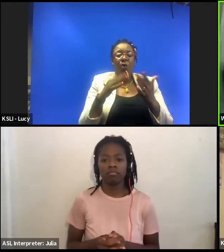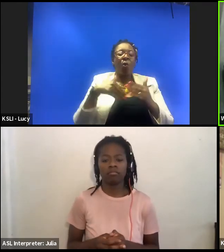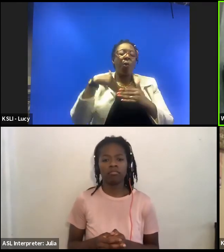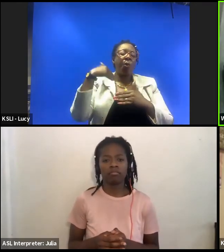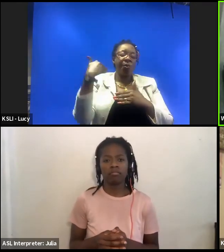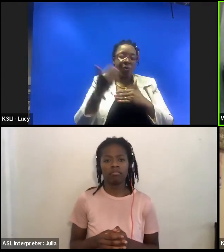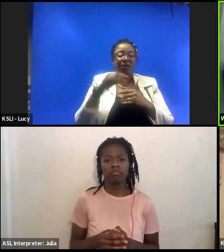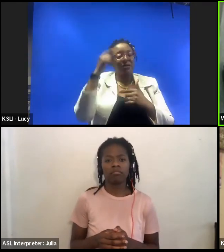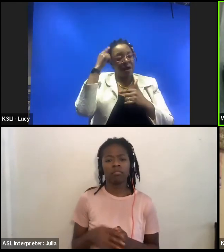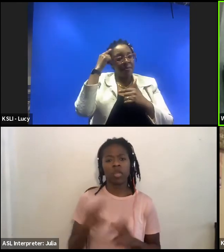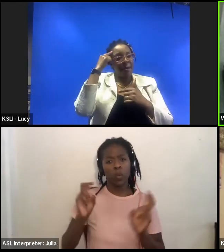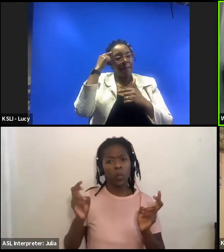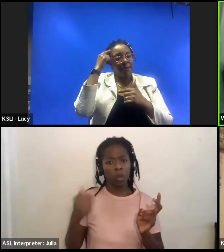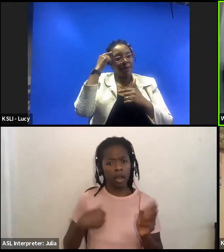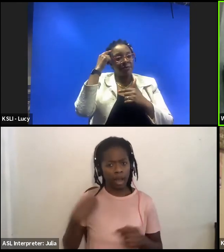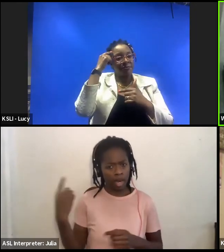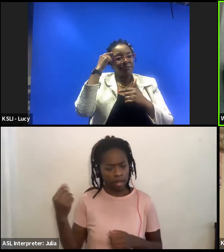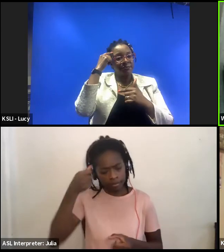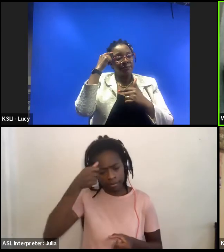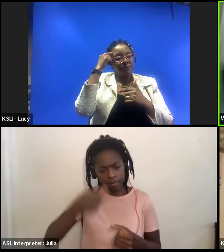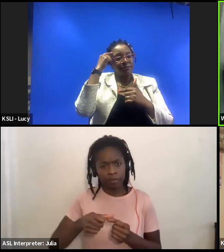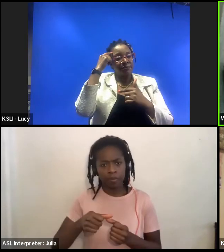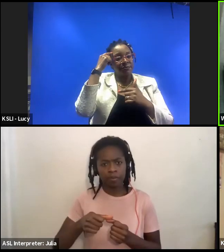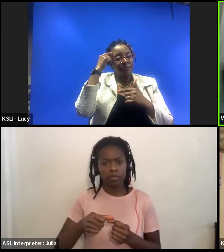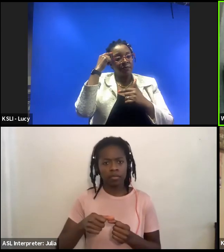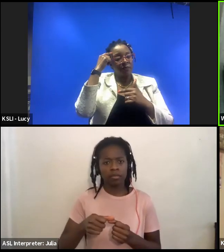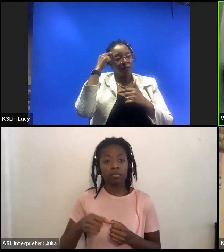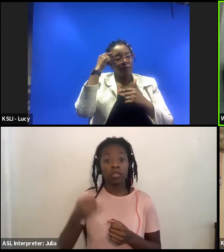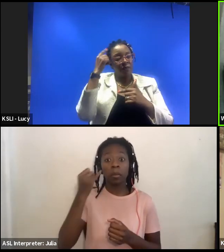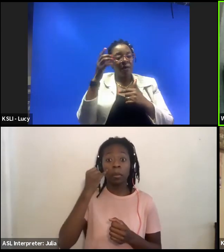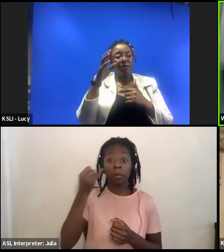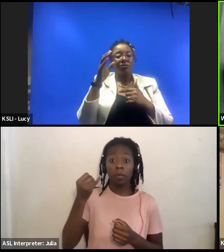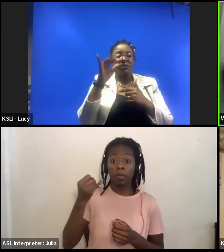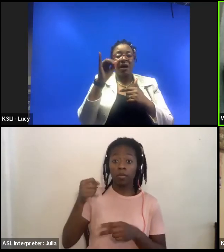There's, I'd say an idol of mine called Carol Odongo.